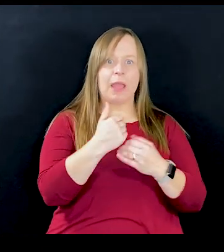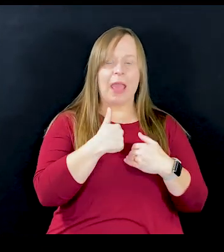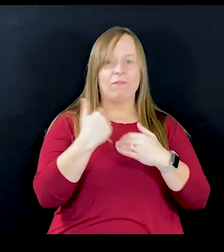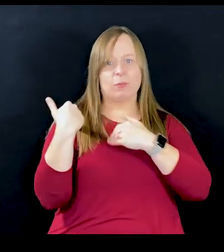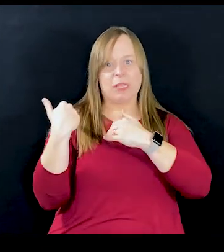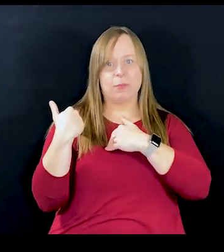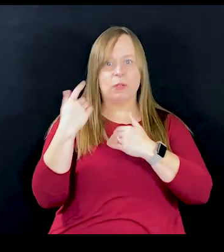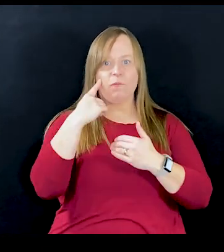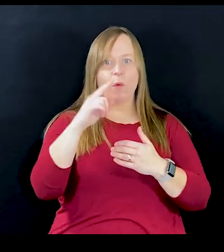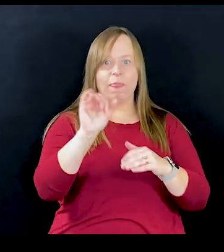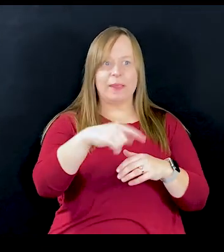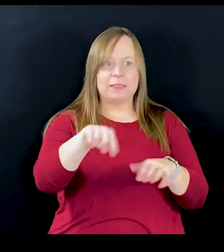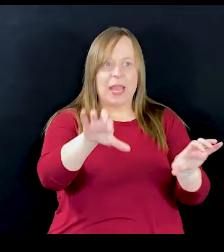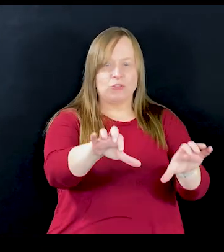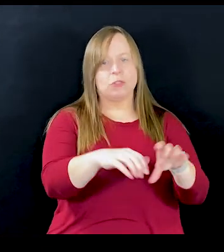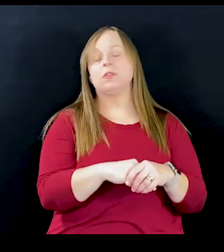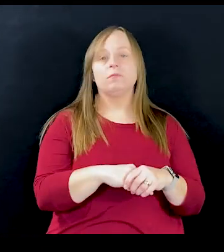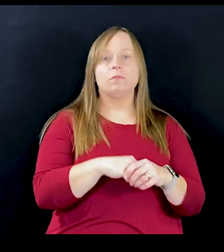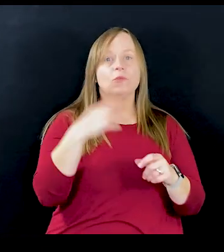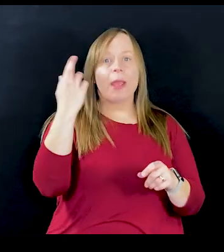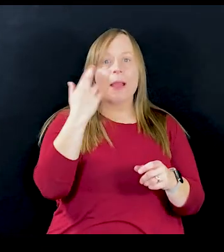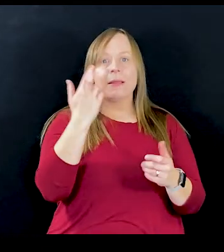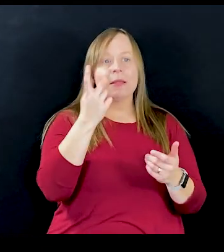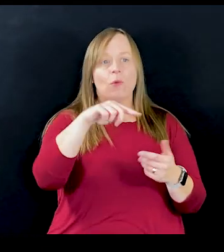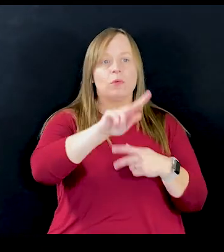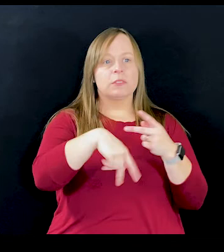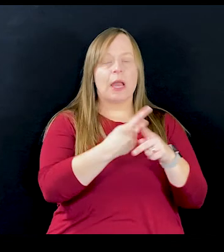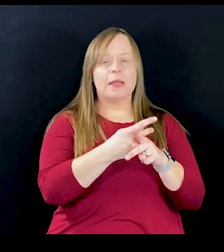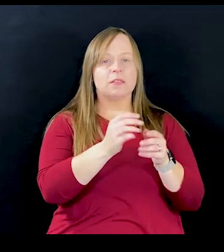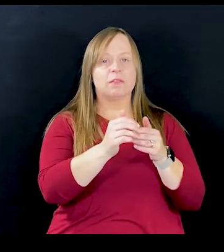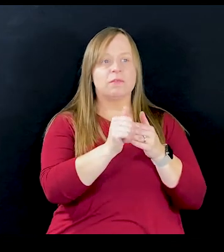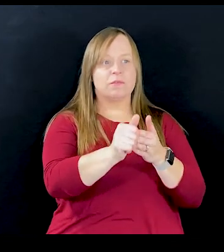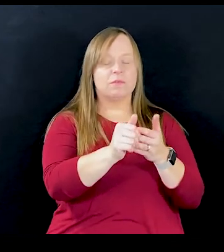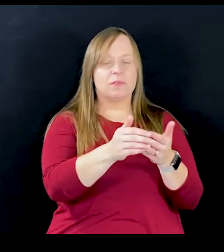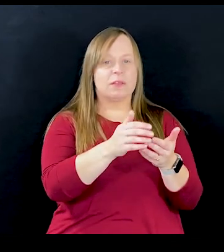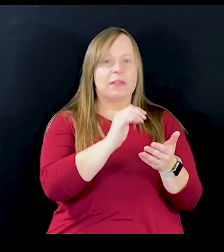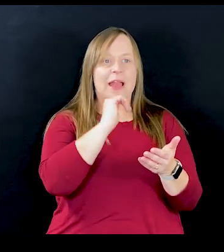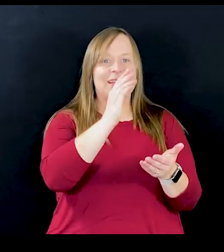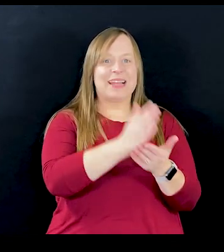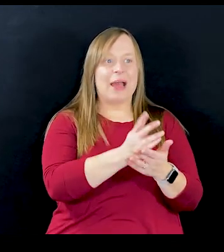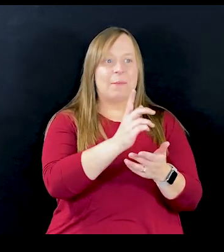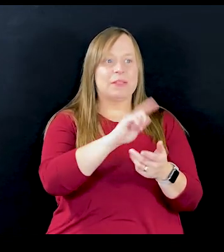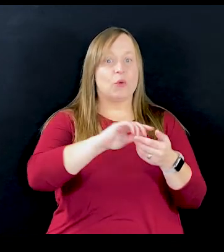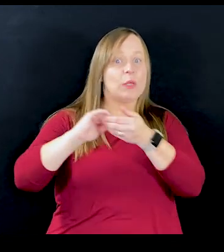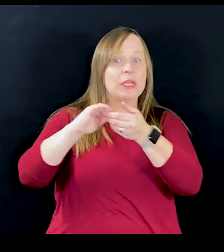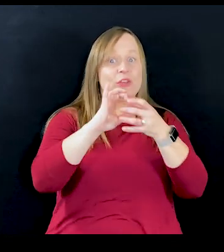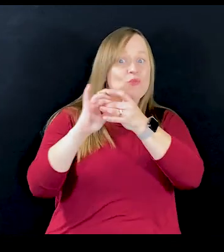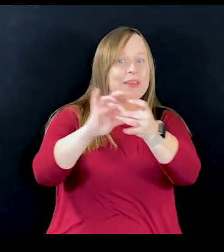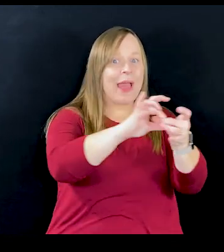because the reality is that these kinds of trends don't tend to stop until we unite